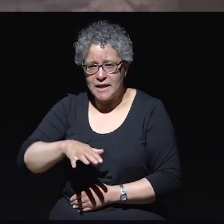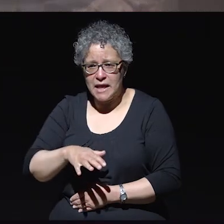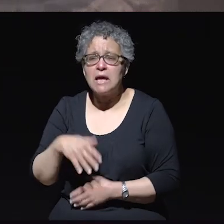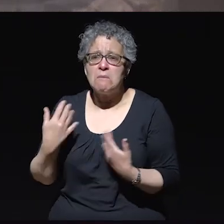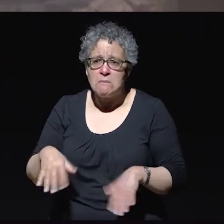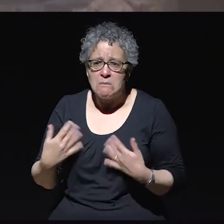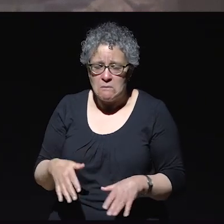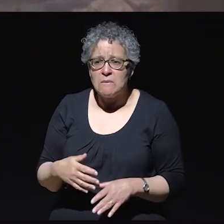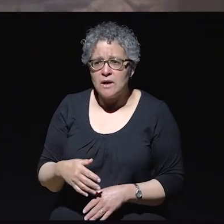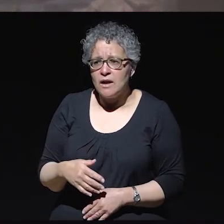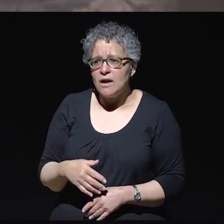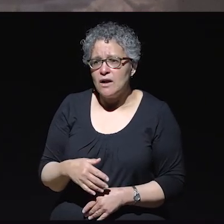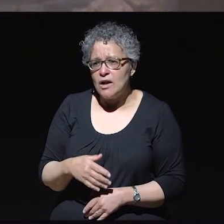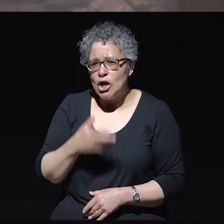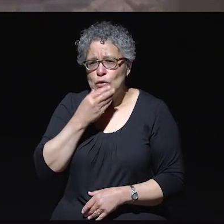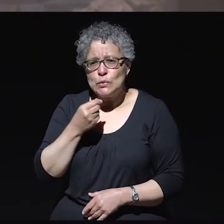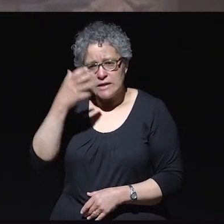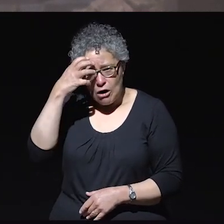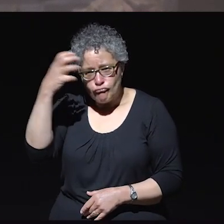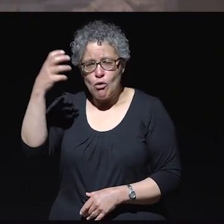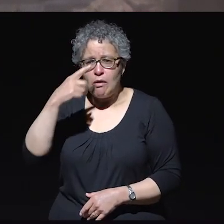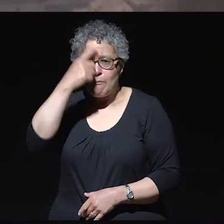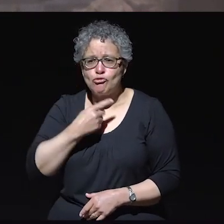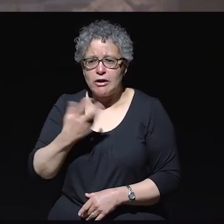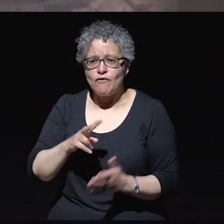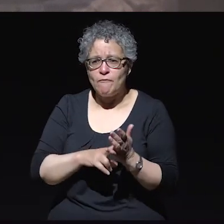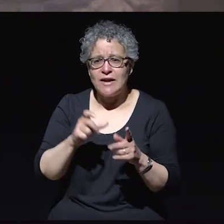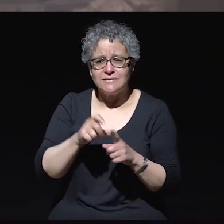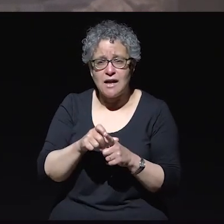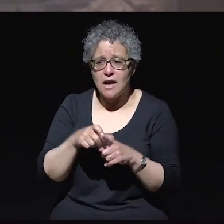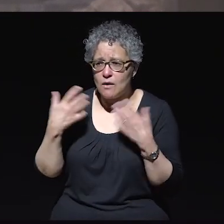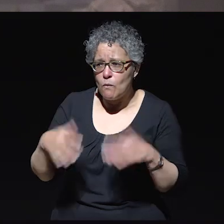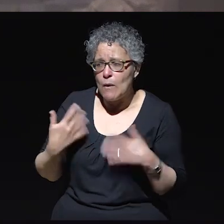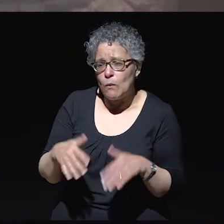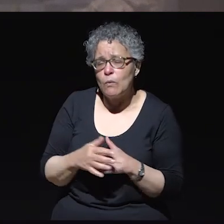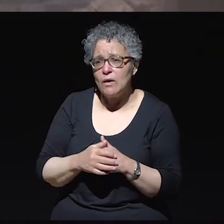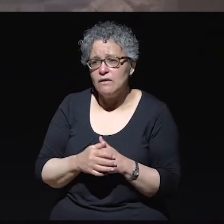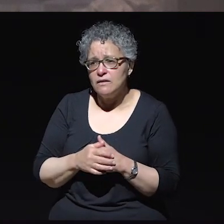by using a royal portrait by Van Dyck to create the 'Graham Children' portrait.